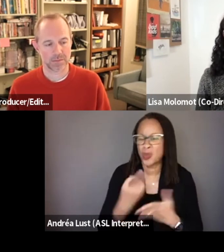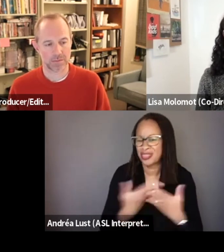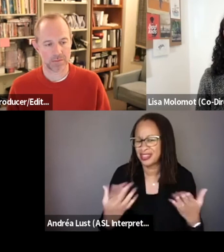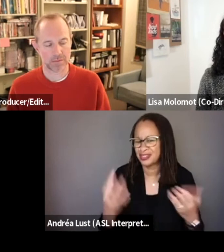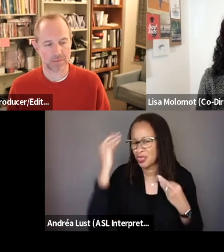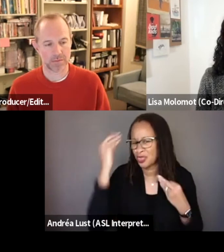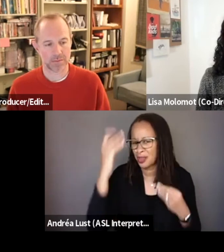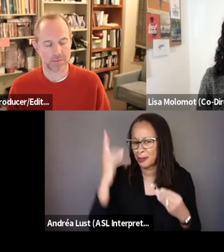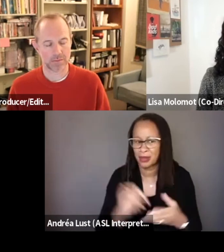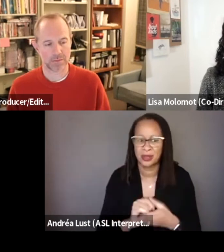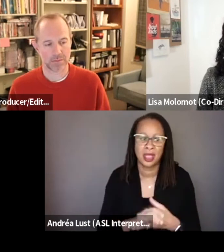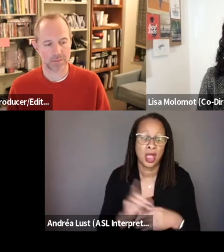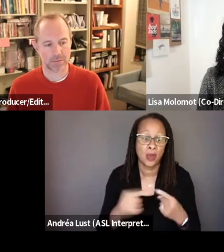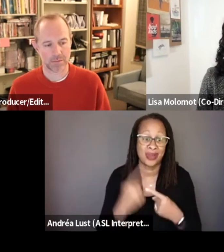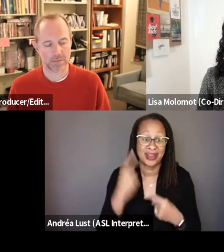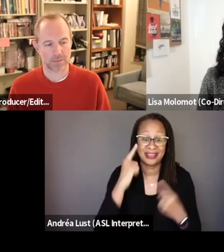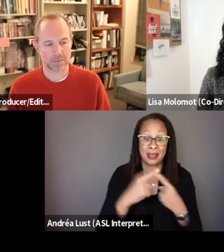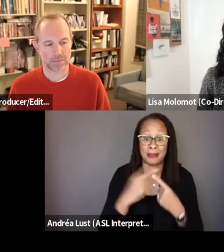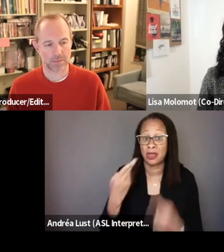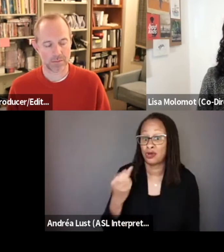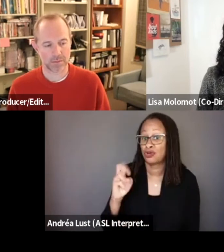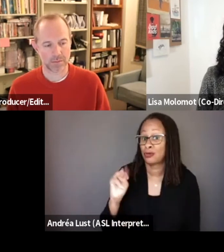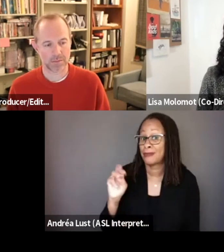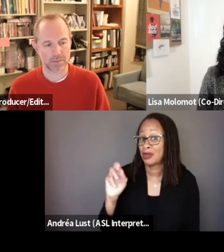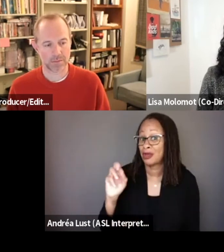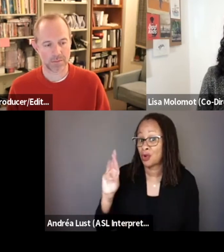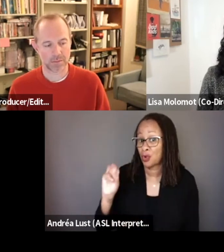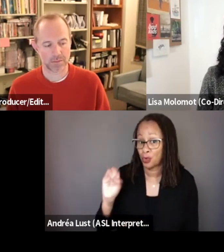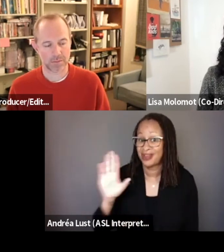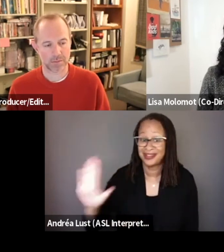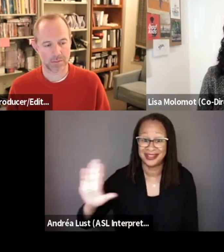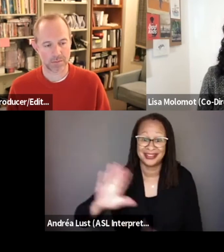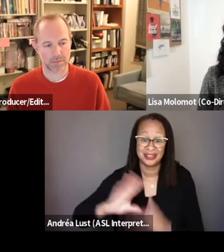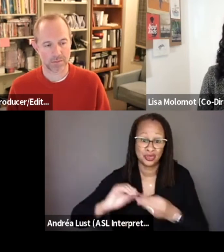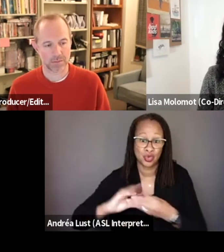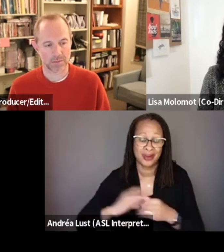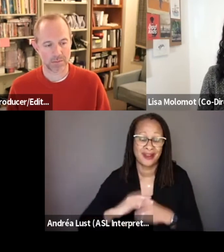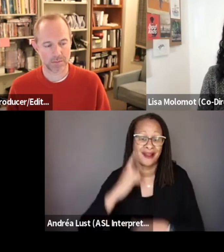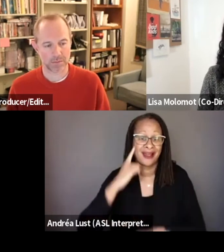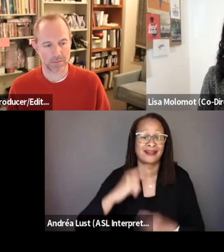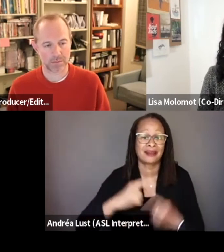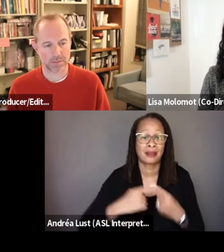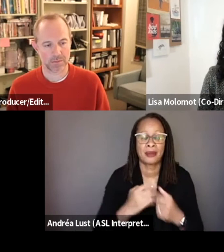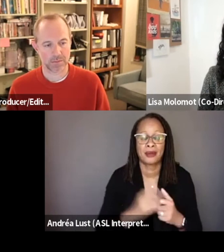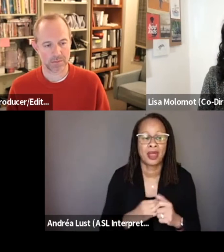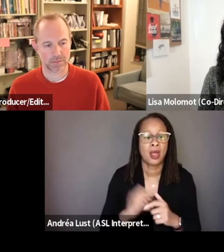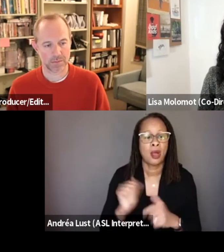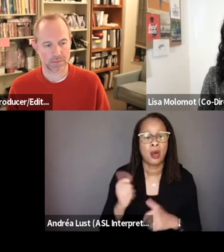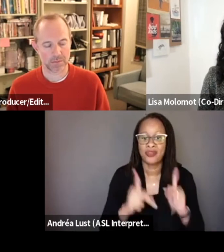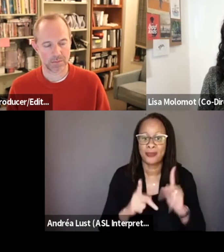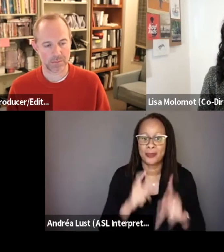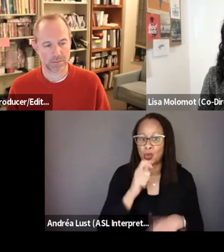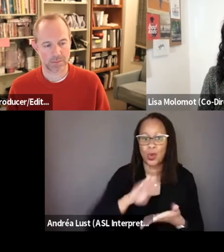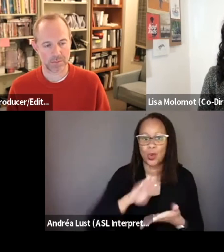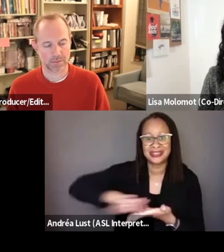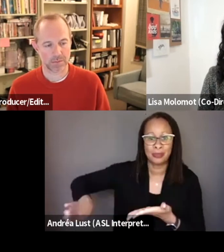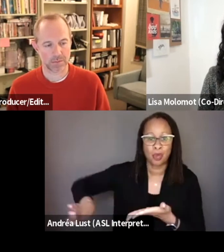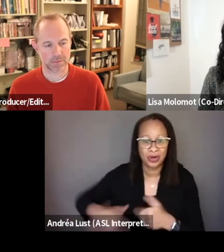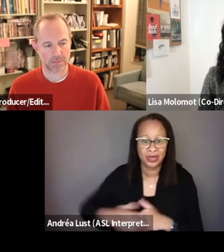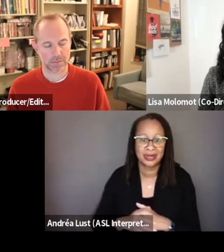When I think about Homeros story, I think about all of the people that are deported unnecessarily